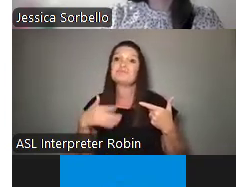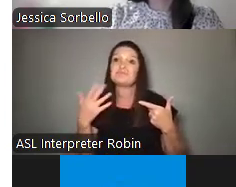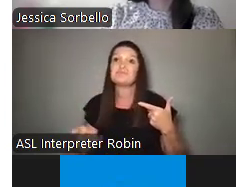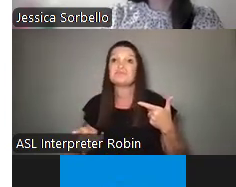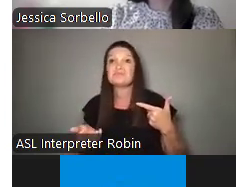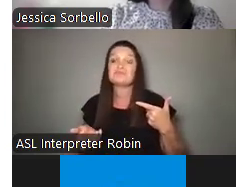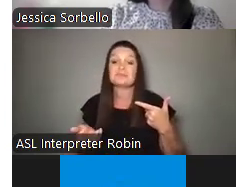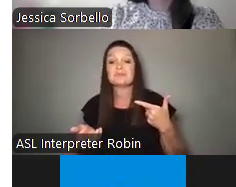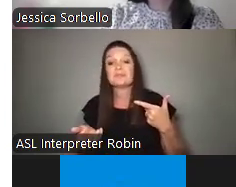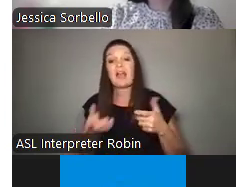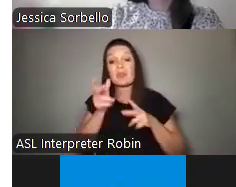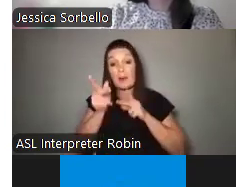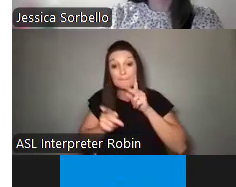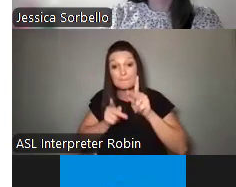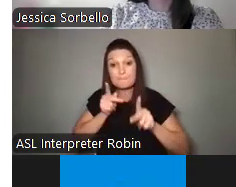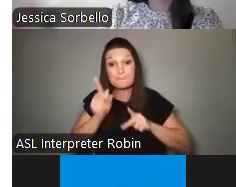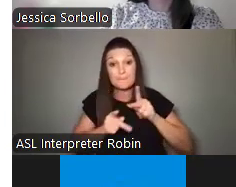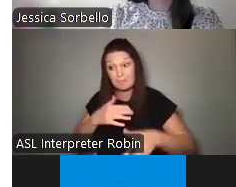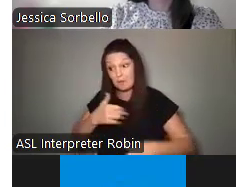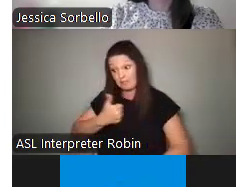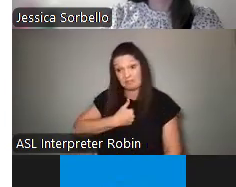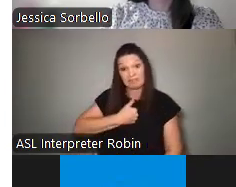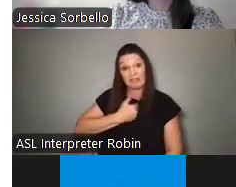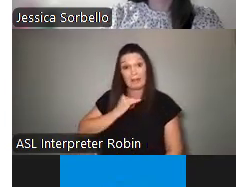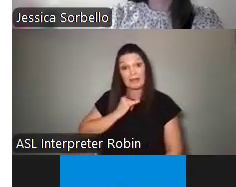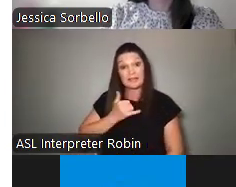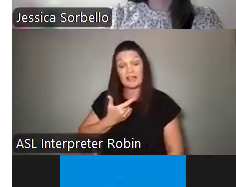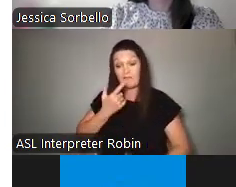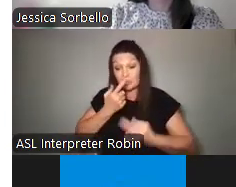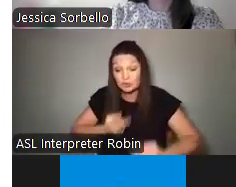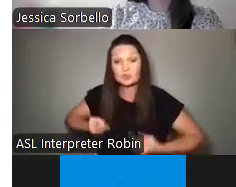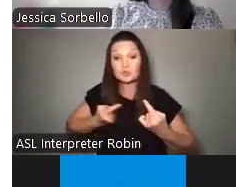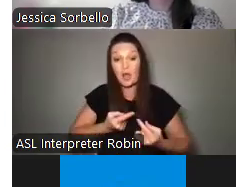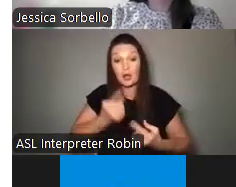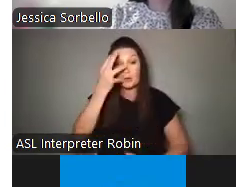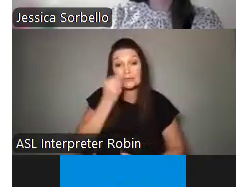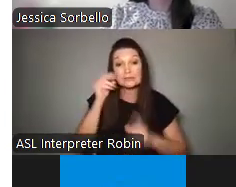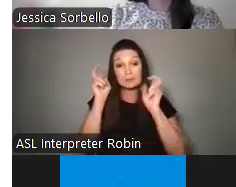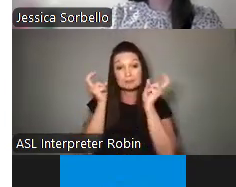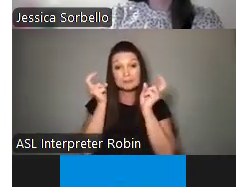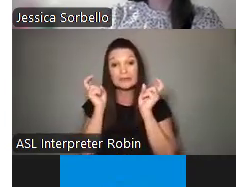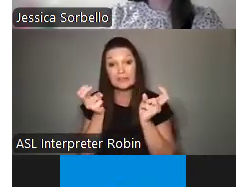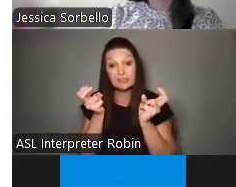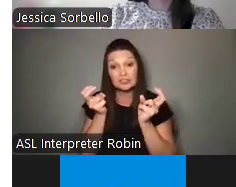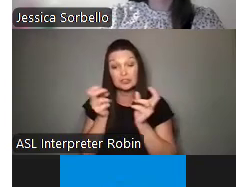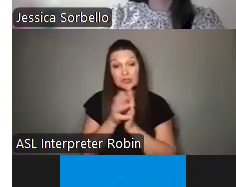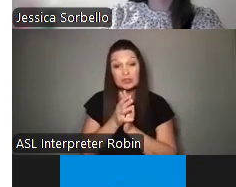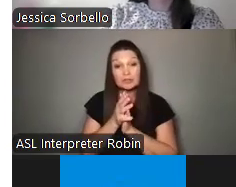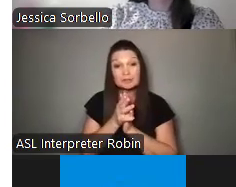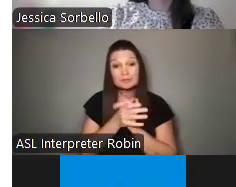struggle with sleep issues due to the inability to perceive